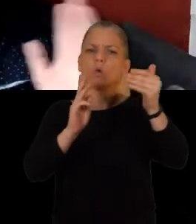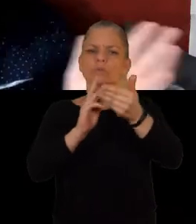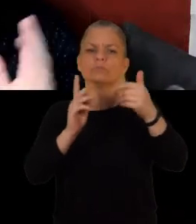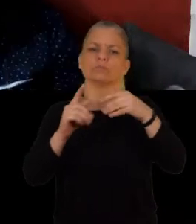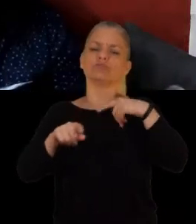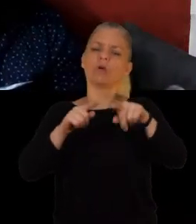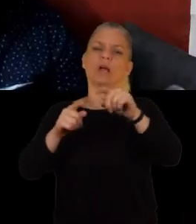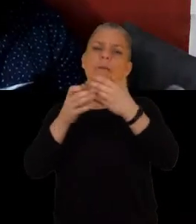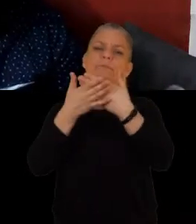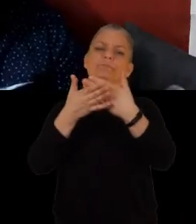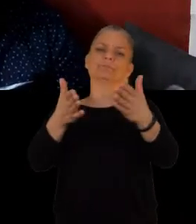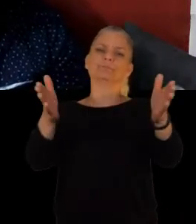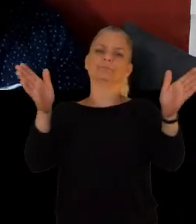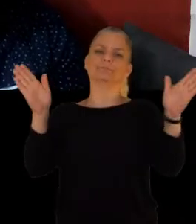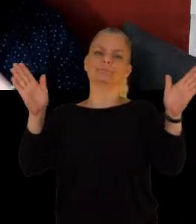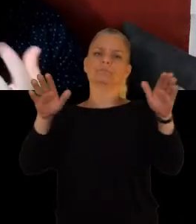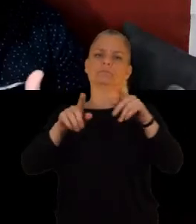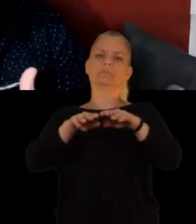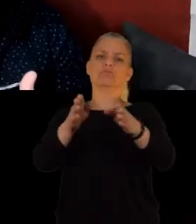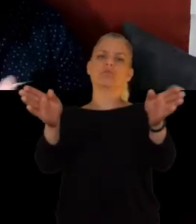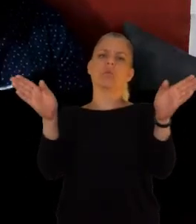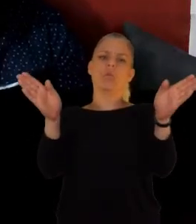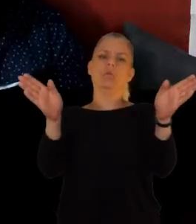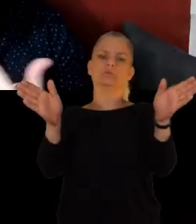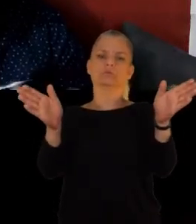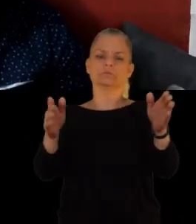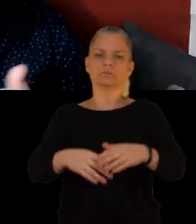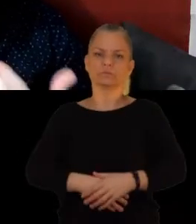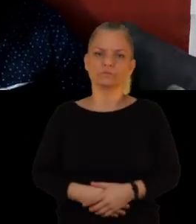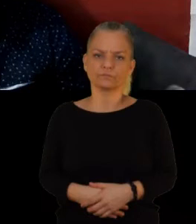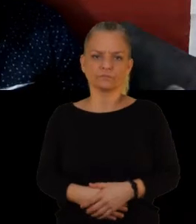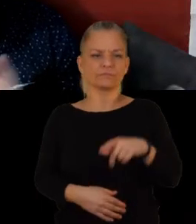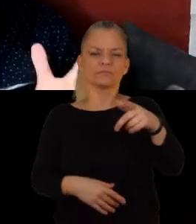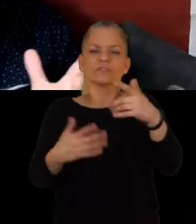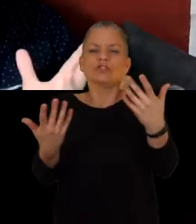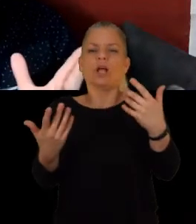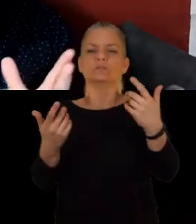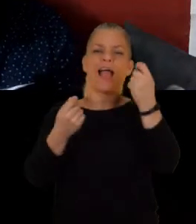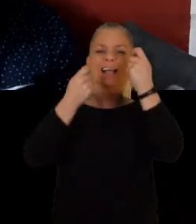approaches and i i really want us to approach this as a as a broad tent i think is that the